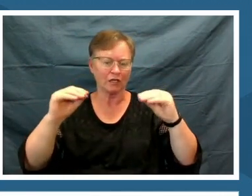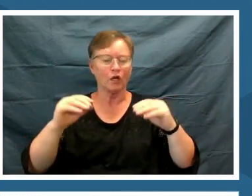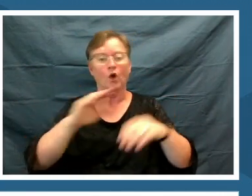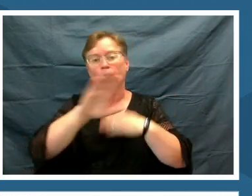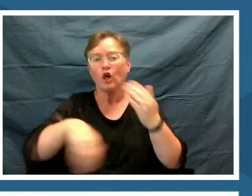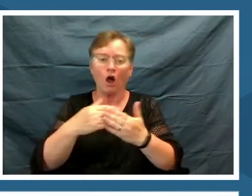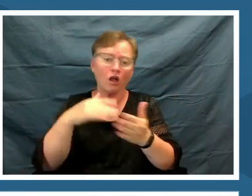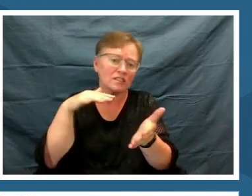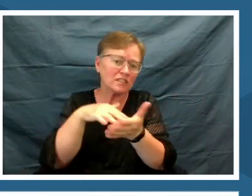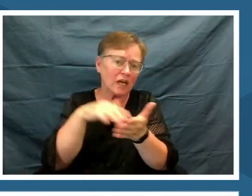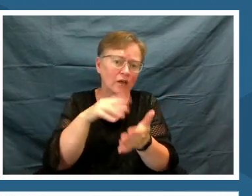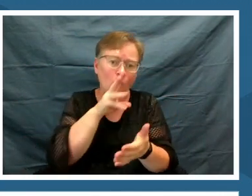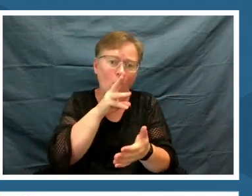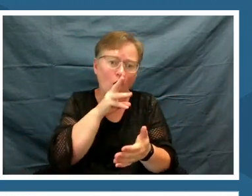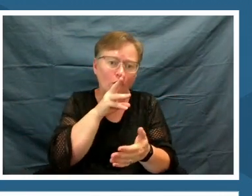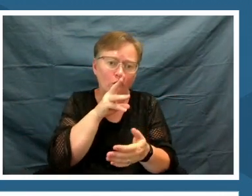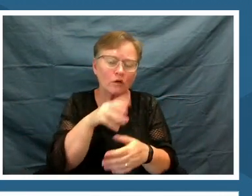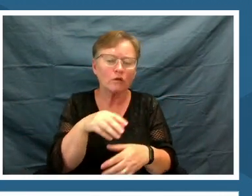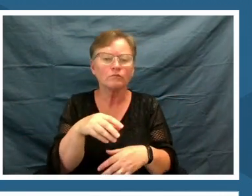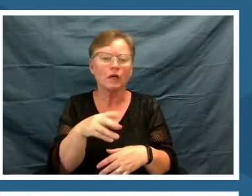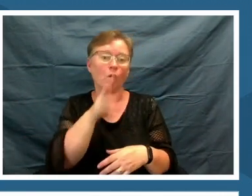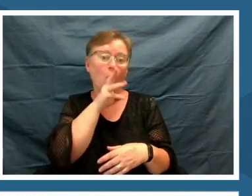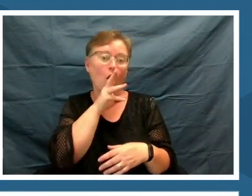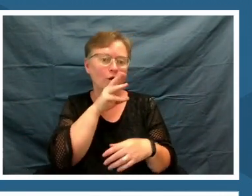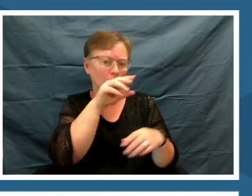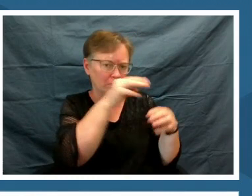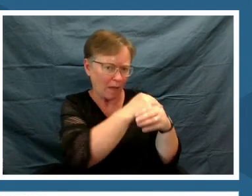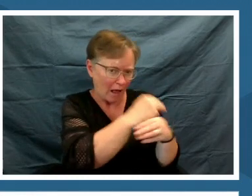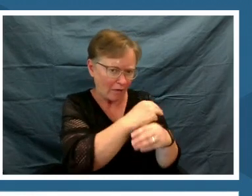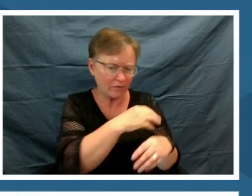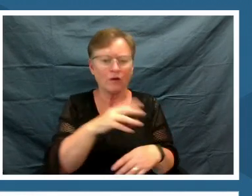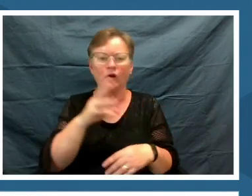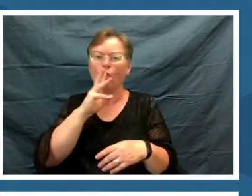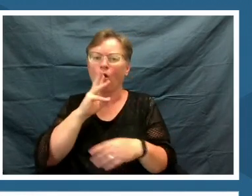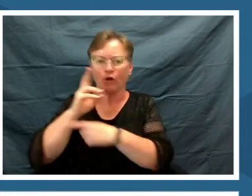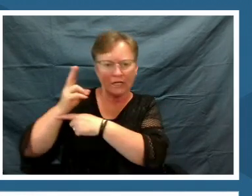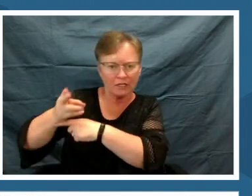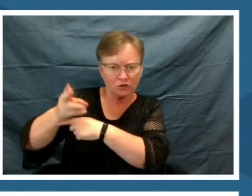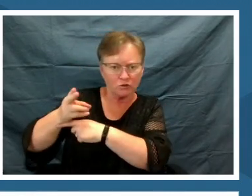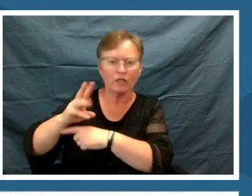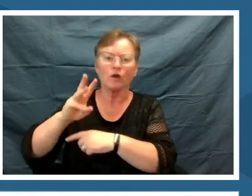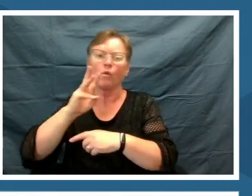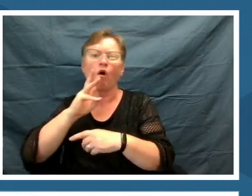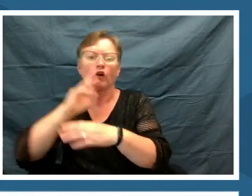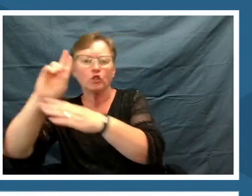scientifically and mathematically and so forth and that can blend into an